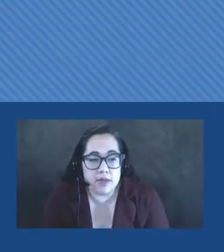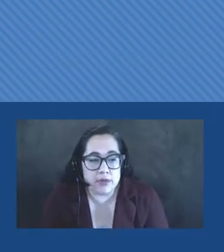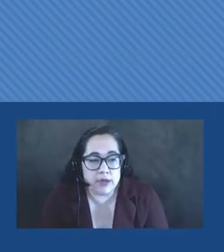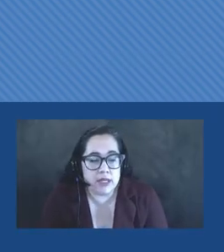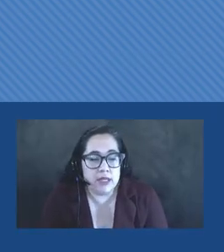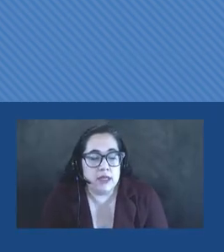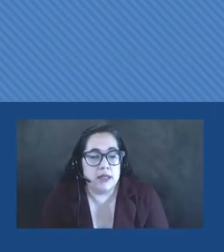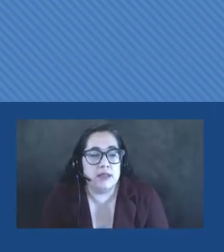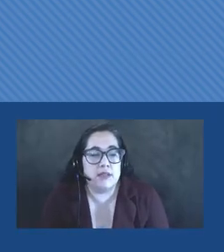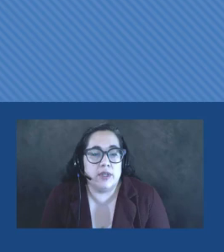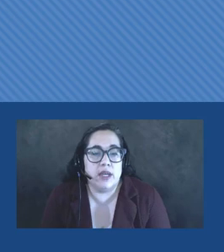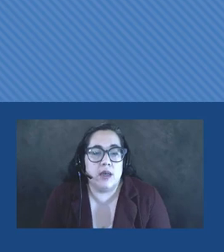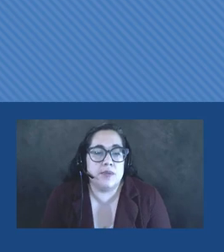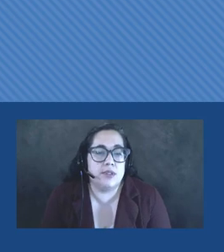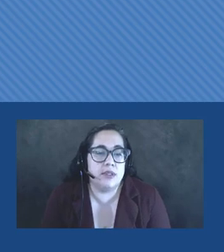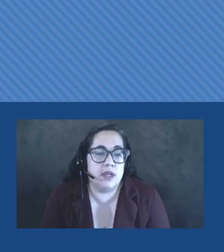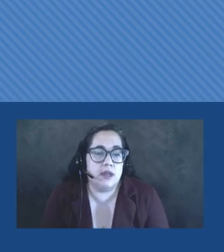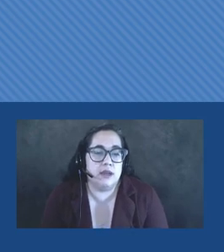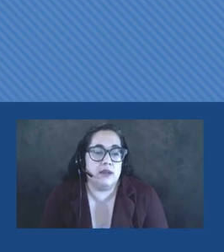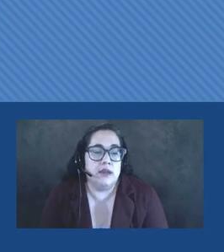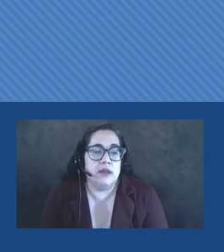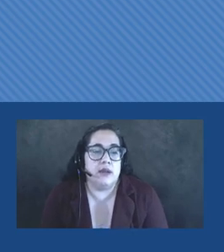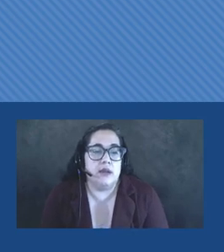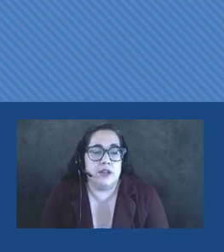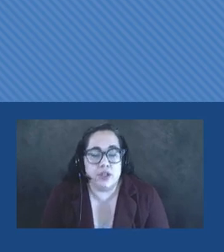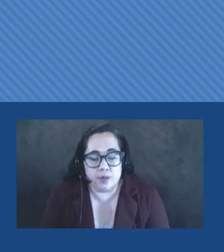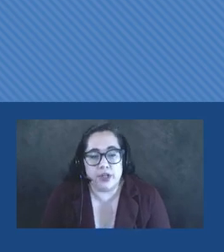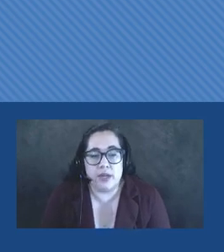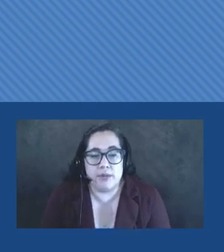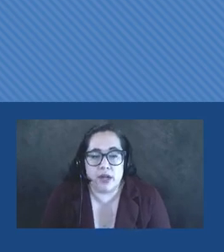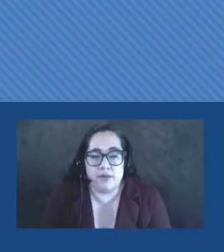memory is what helps an interpreter keep track of